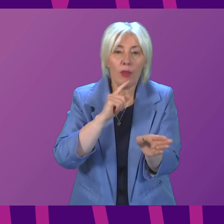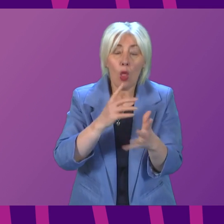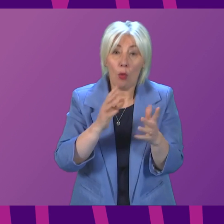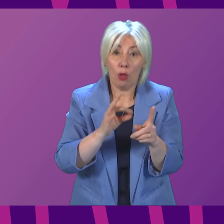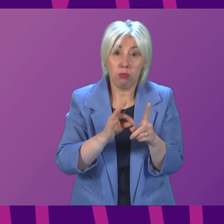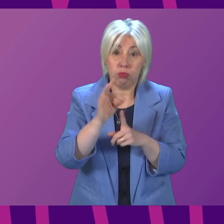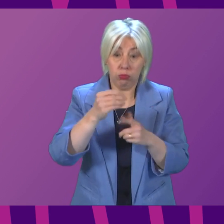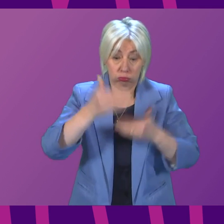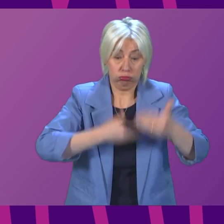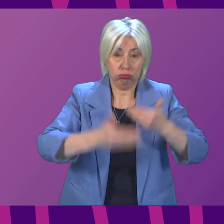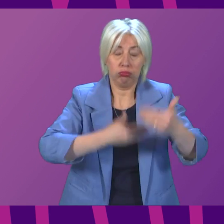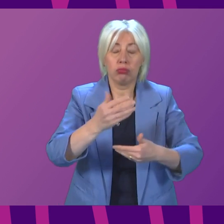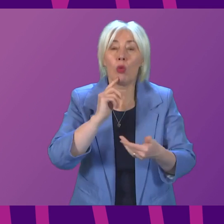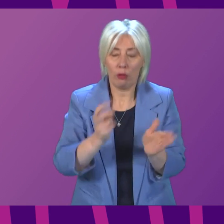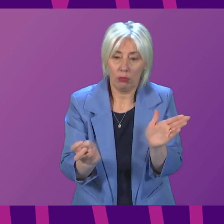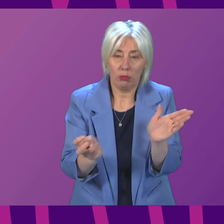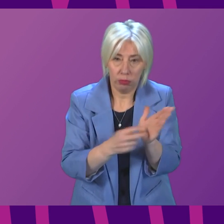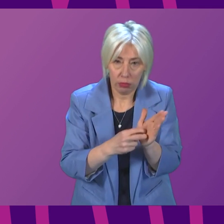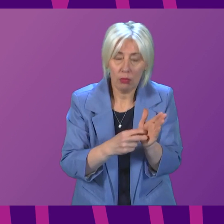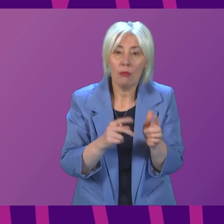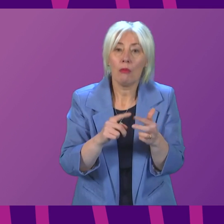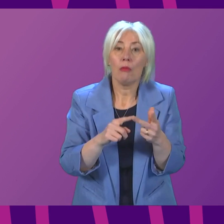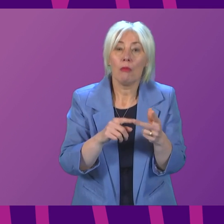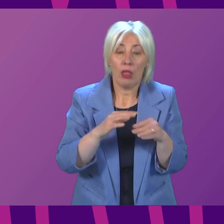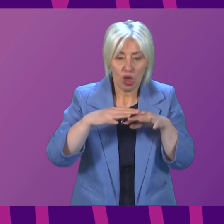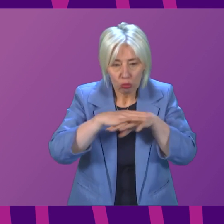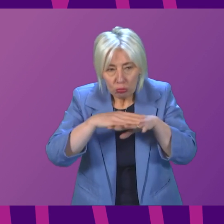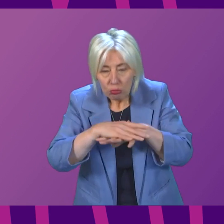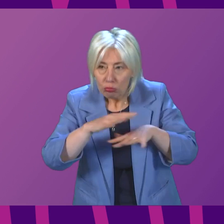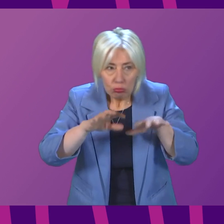We are going to see the contract signed and the infrastructure start to take shape.